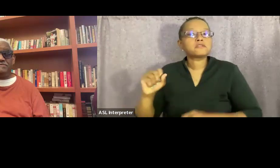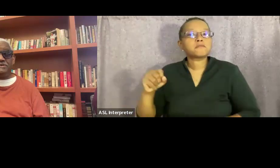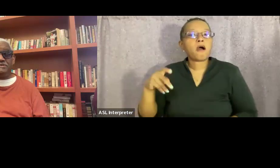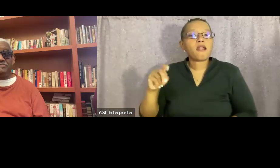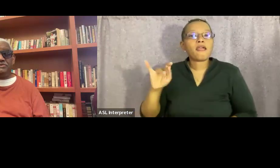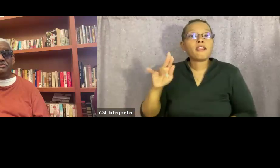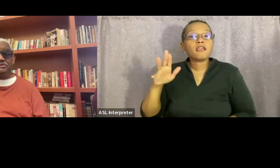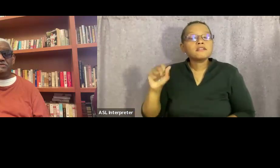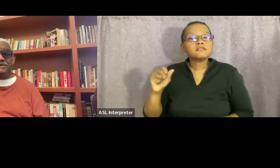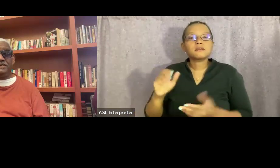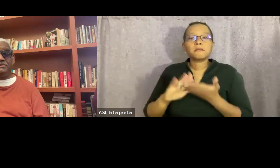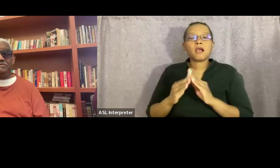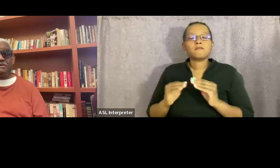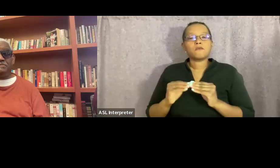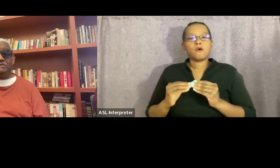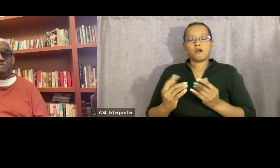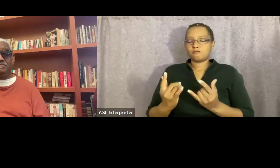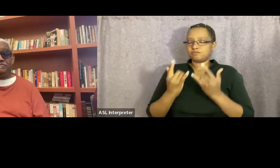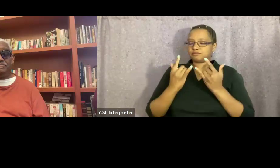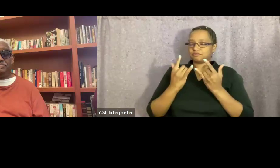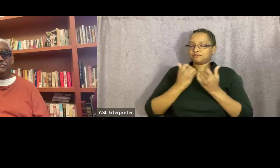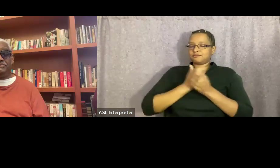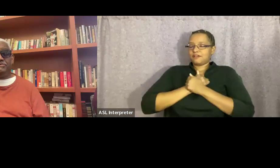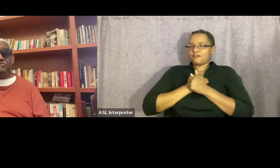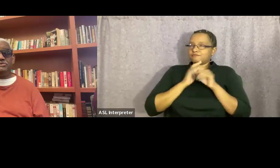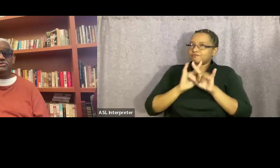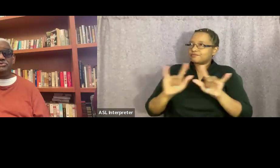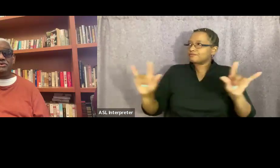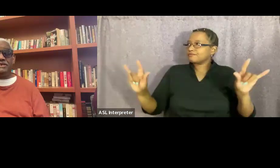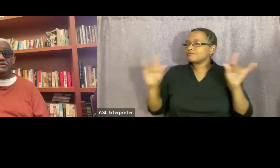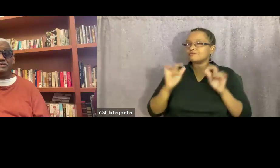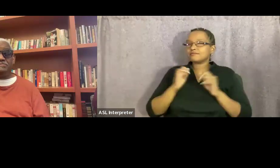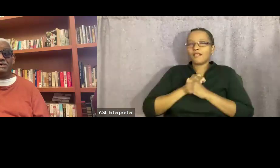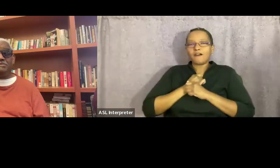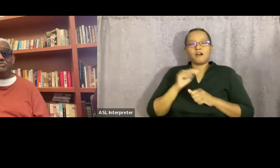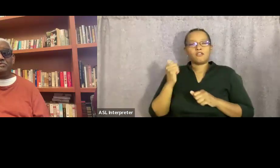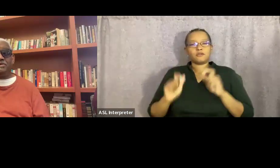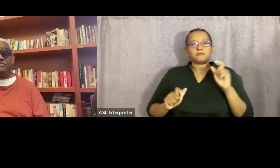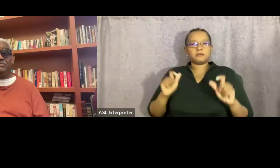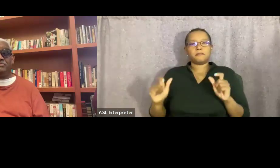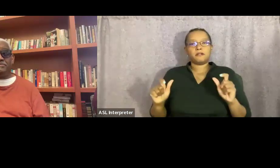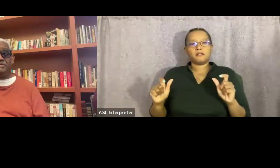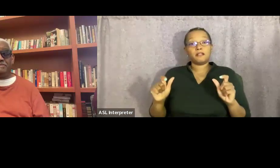loving with yourself and other people. Once you learn that, you probably will never go away from